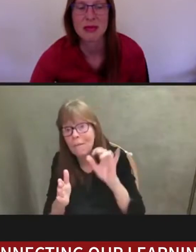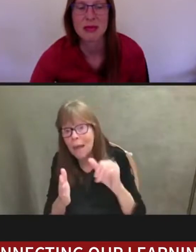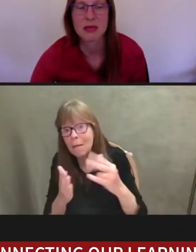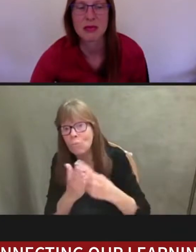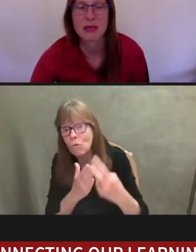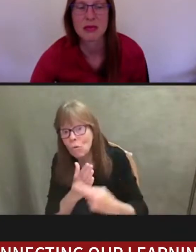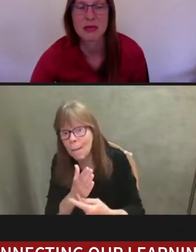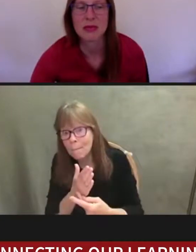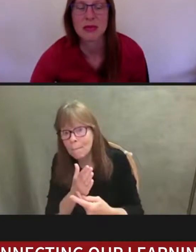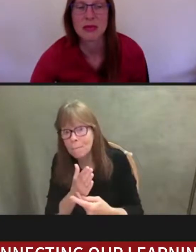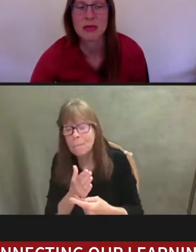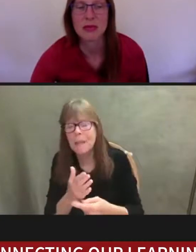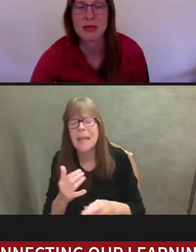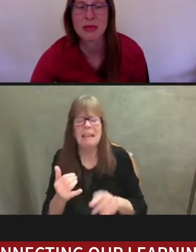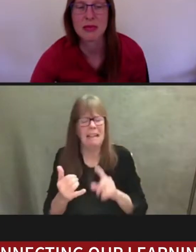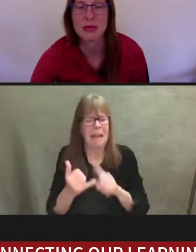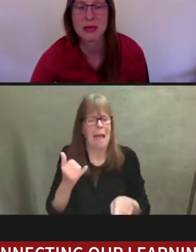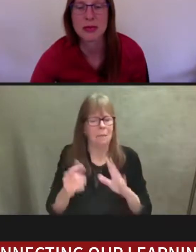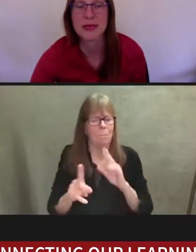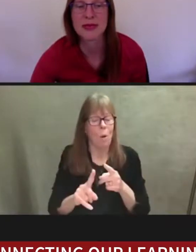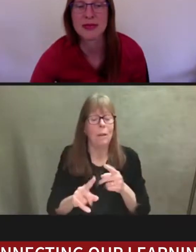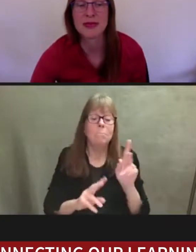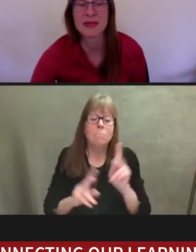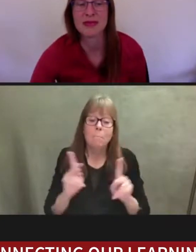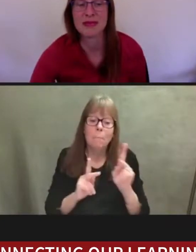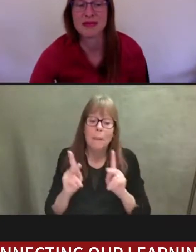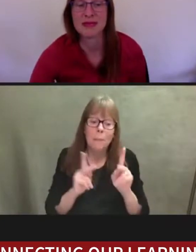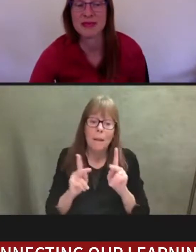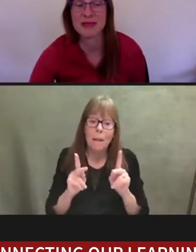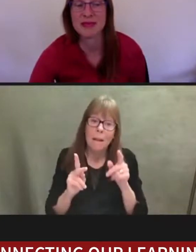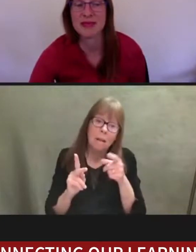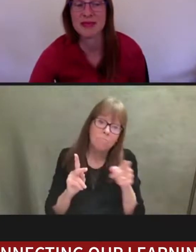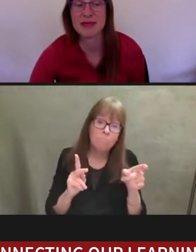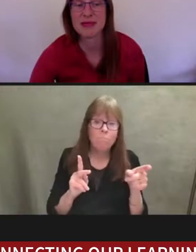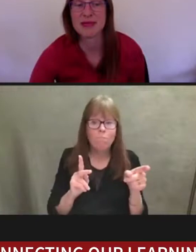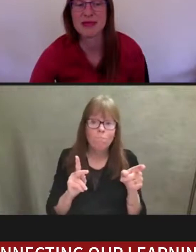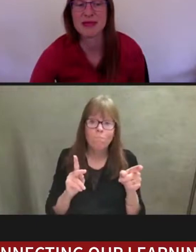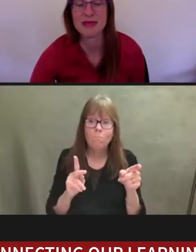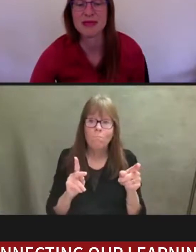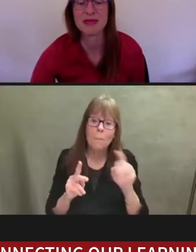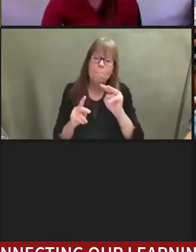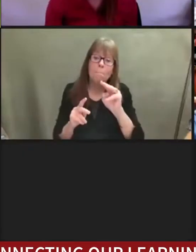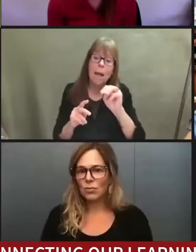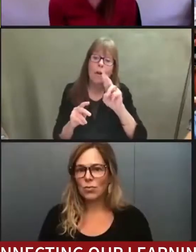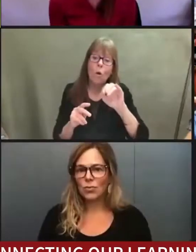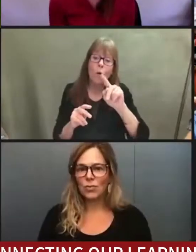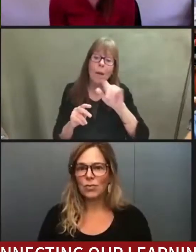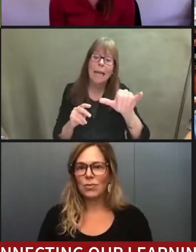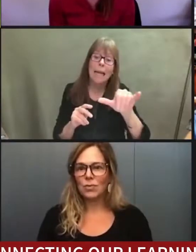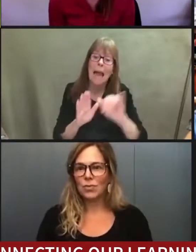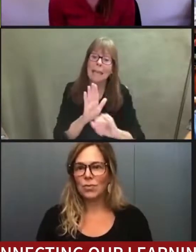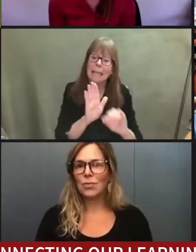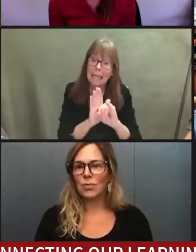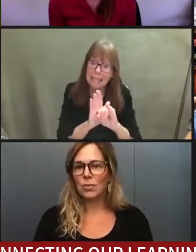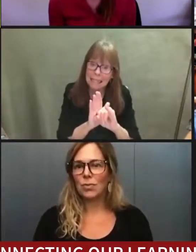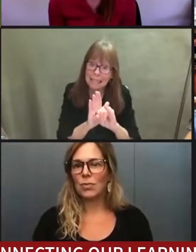And then lastly both people who are from minoritized identities are more likely to have disabilities